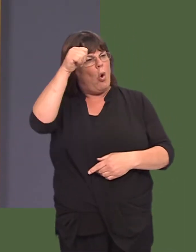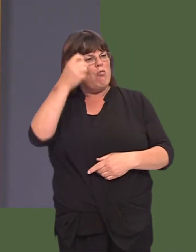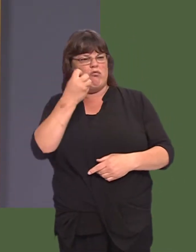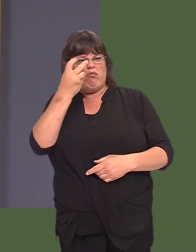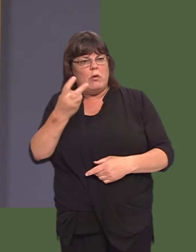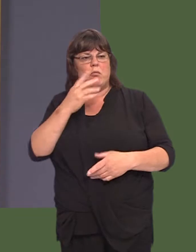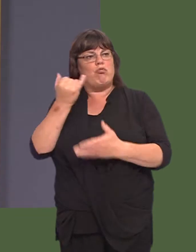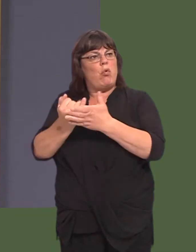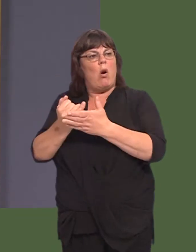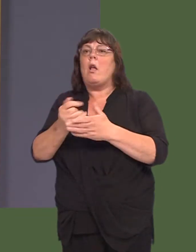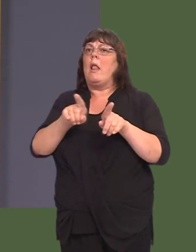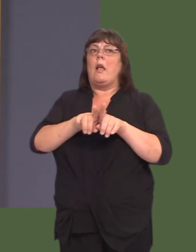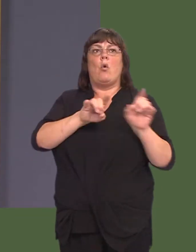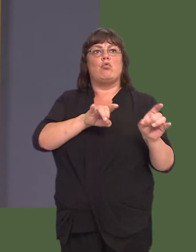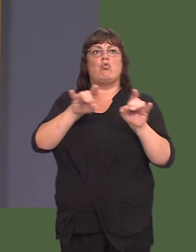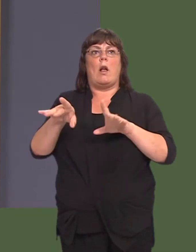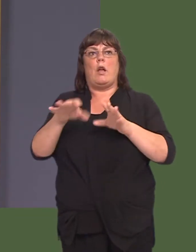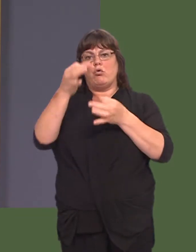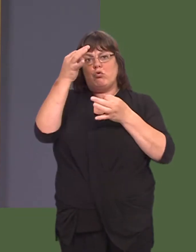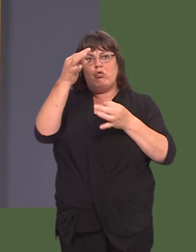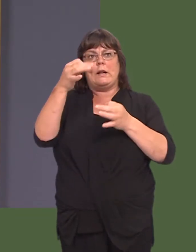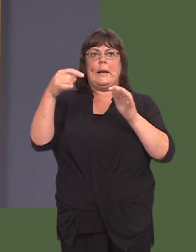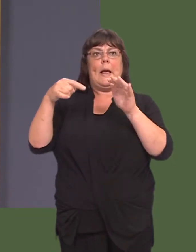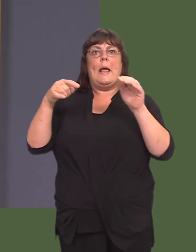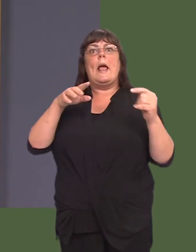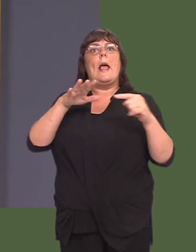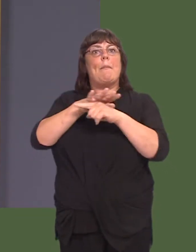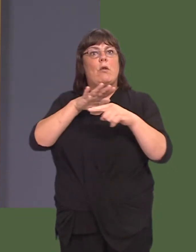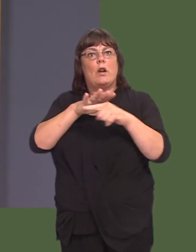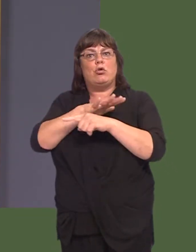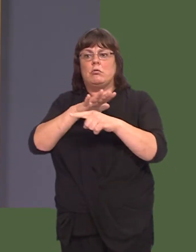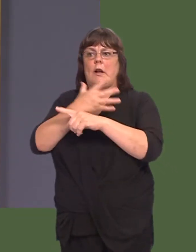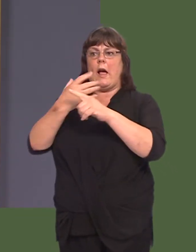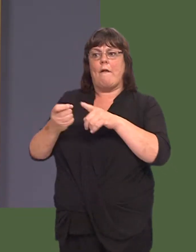idea and that Australia, for example, has a very strict immigration system based upon